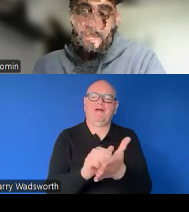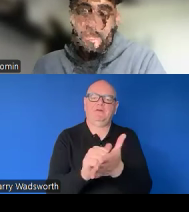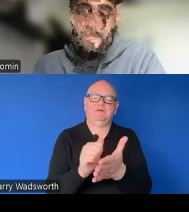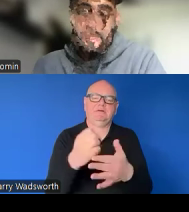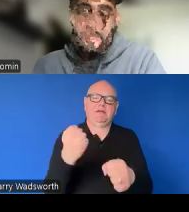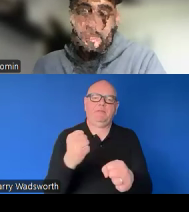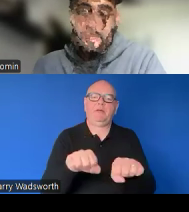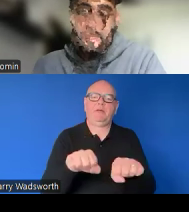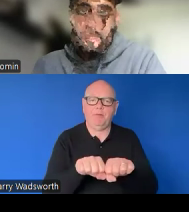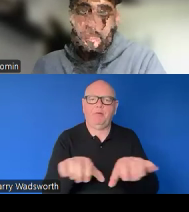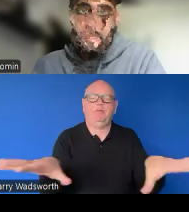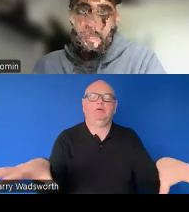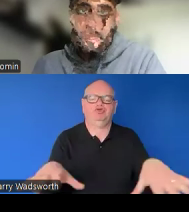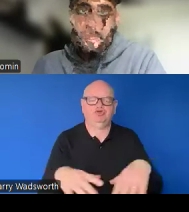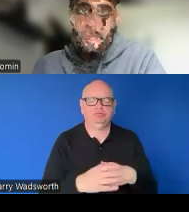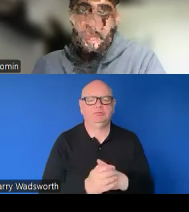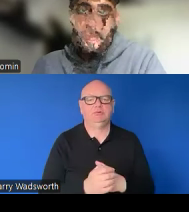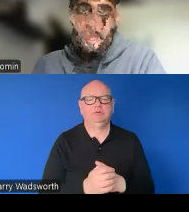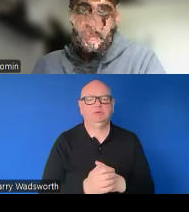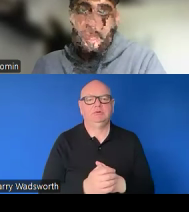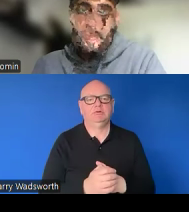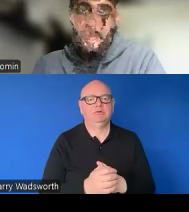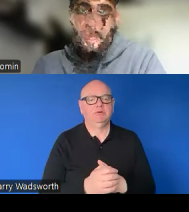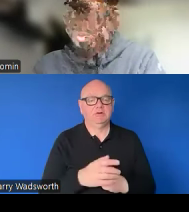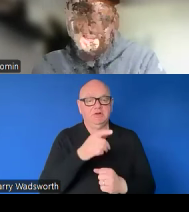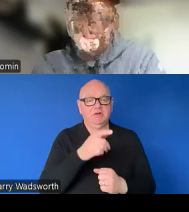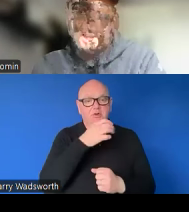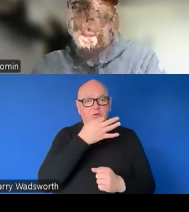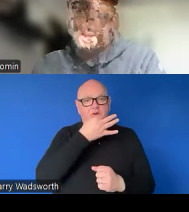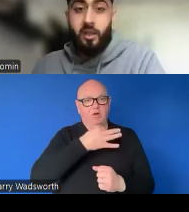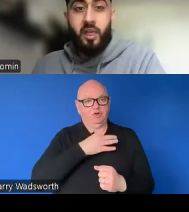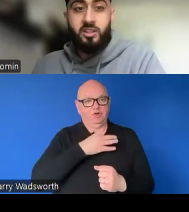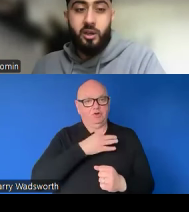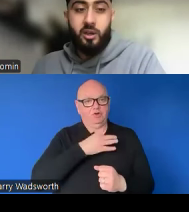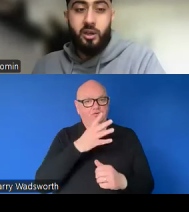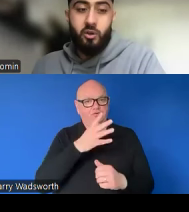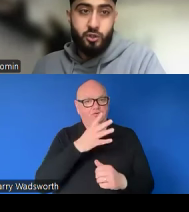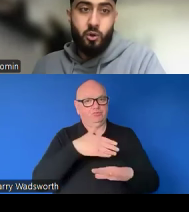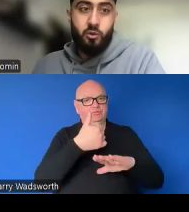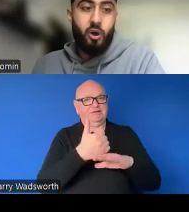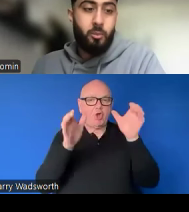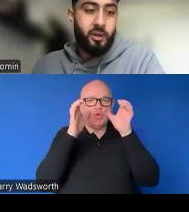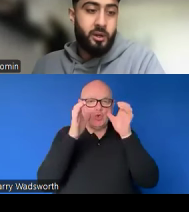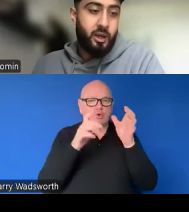and it'll ask you to set up with a Google tag if you haven't already, and that's where conversions come in.